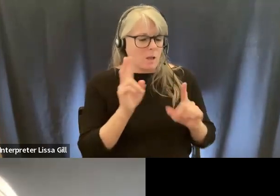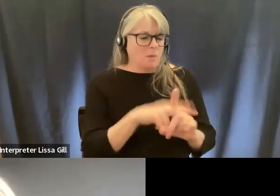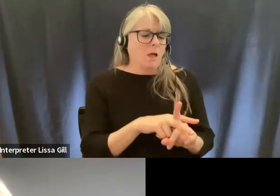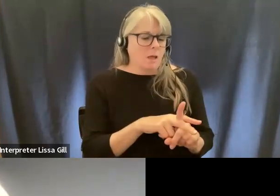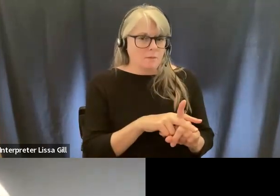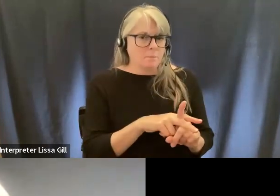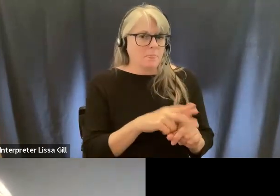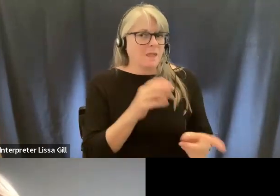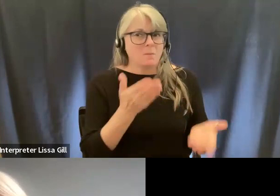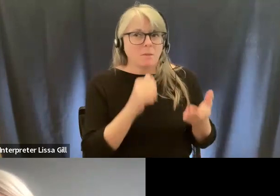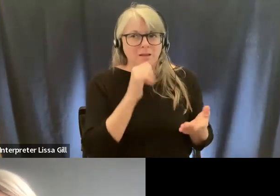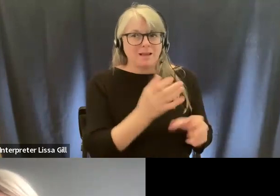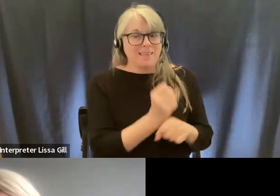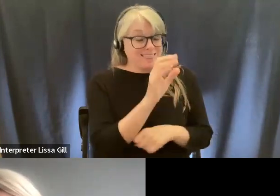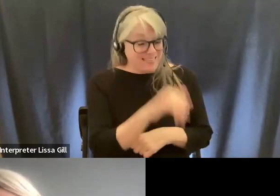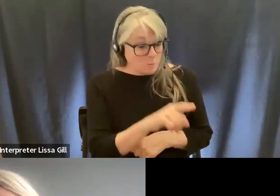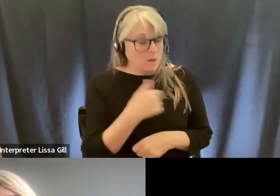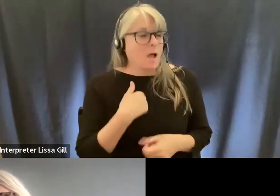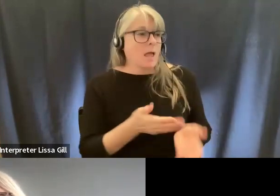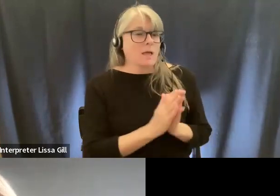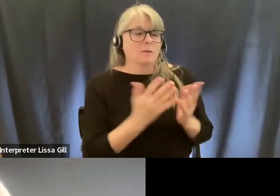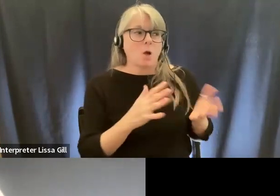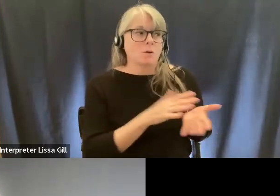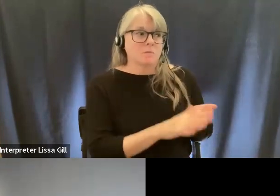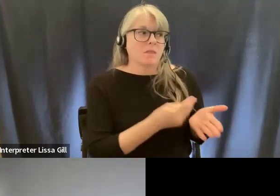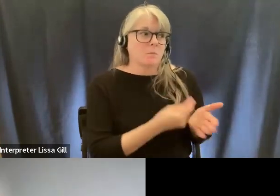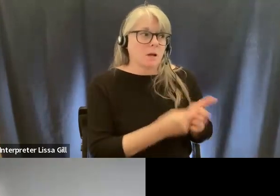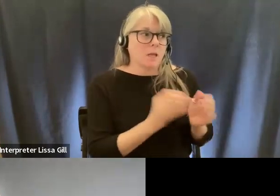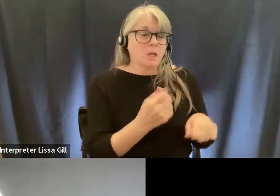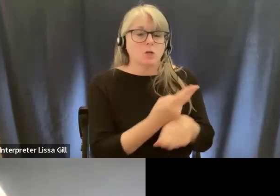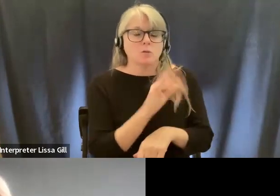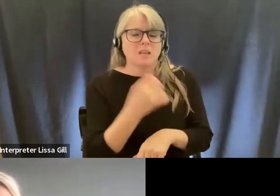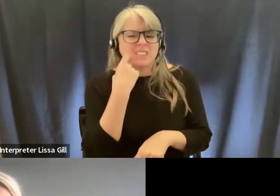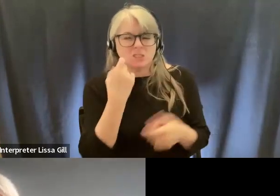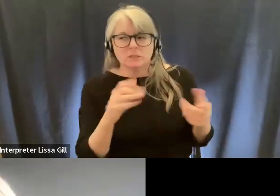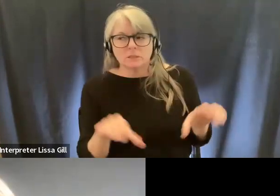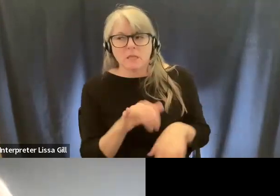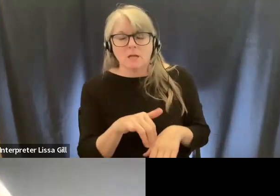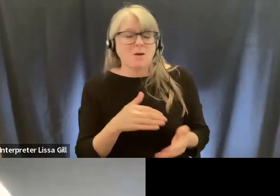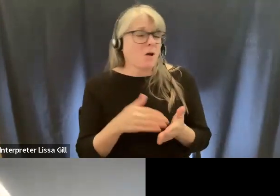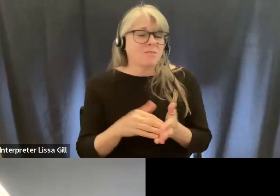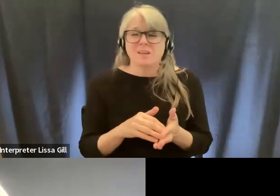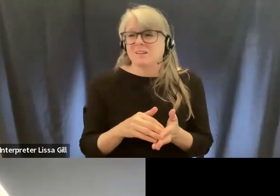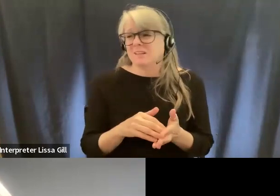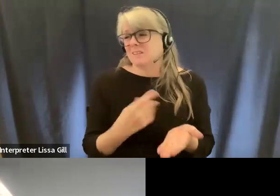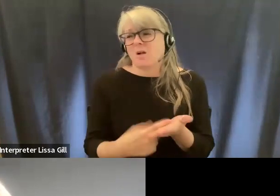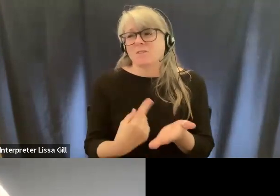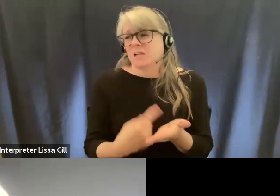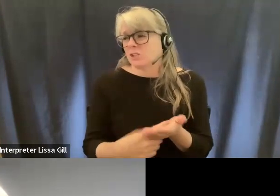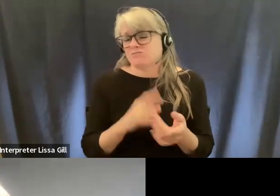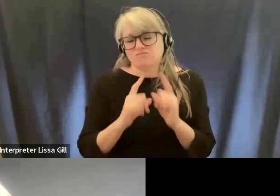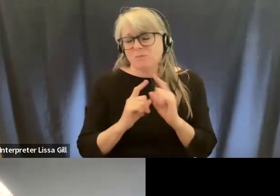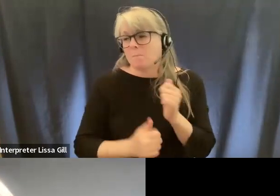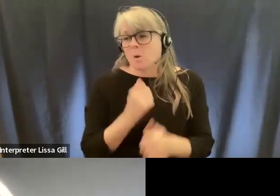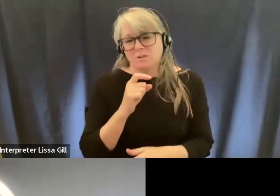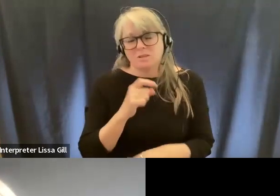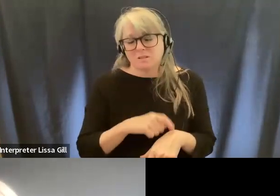We just did this and a lot of times it's just a conversation and most of the time they will take it.